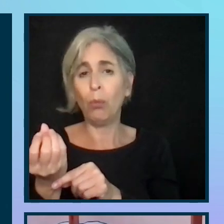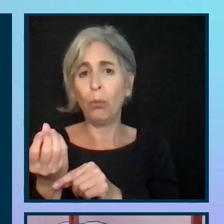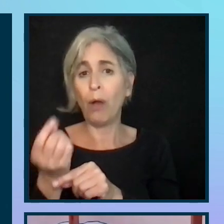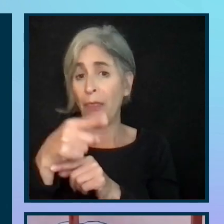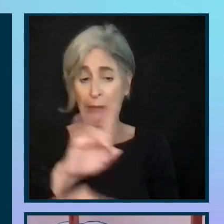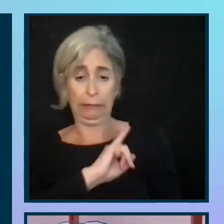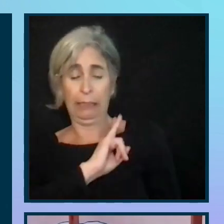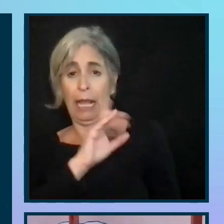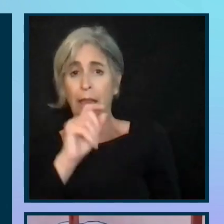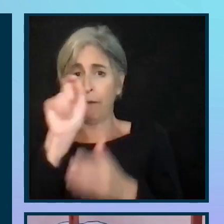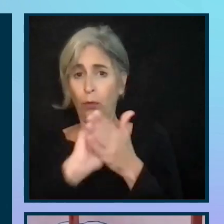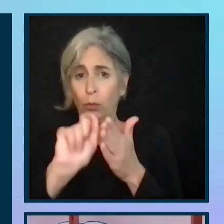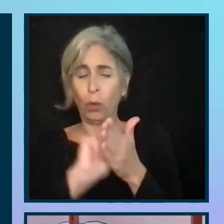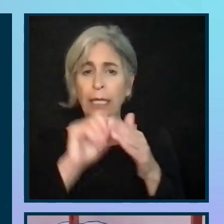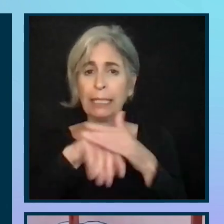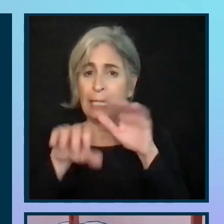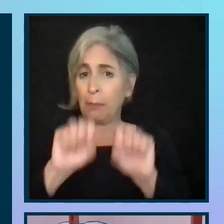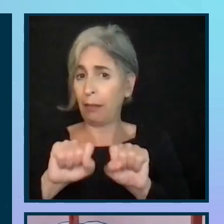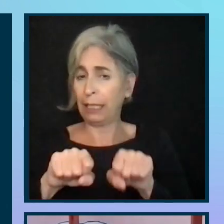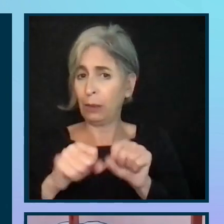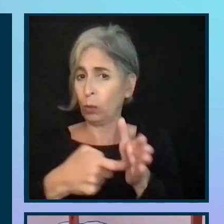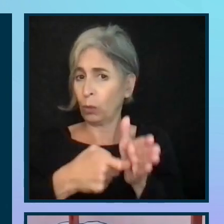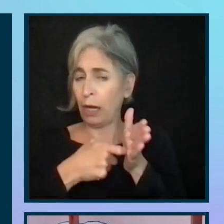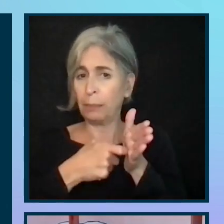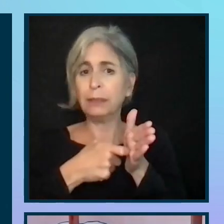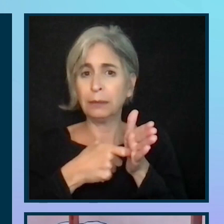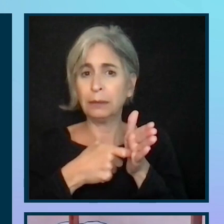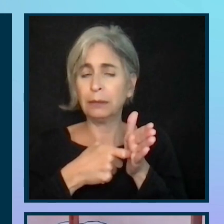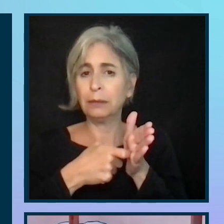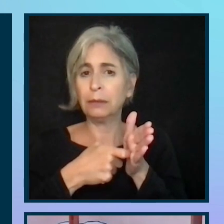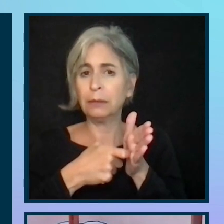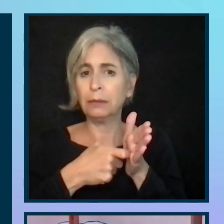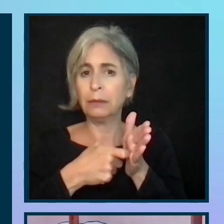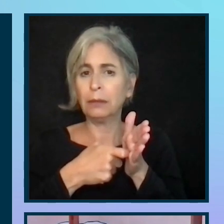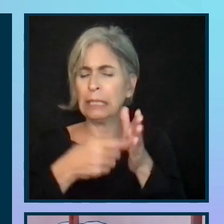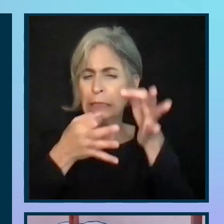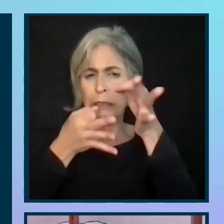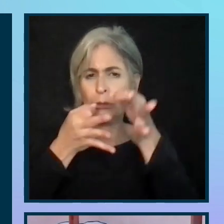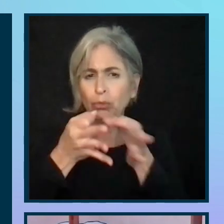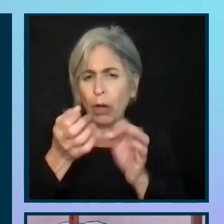of writing accessibility requirements, it describes the user experience,